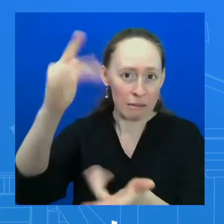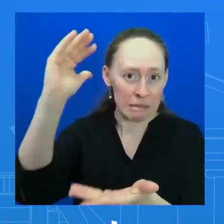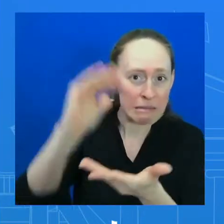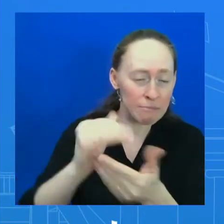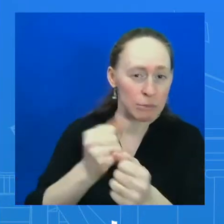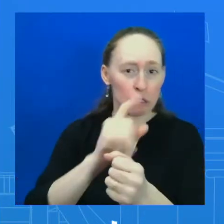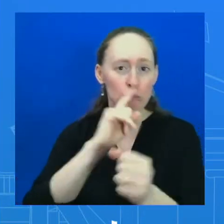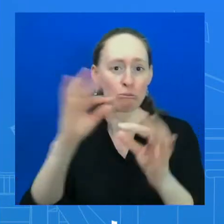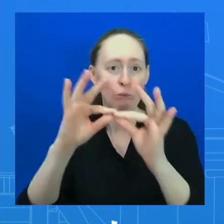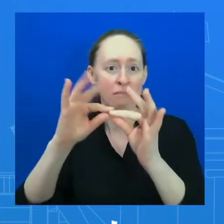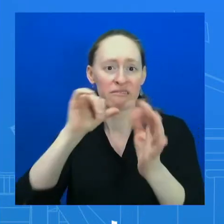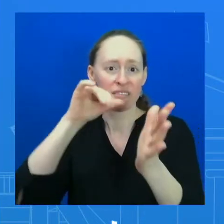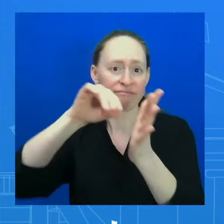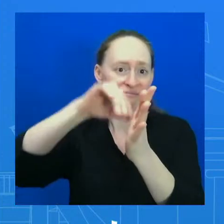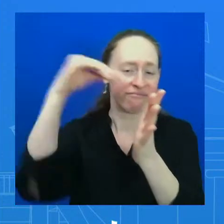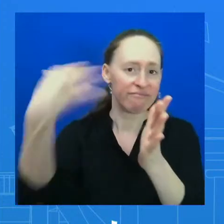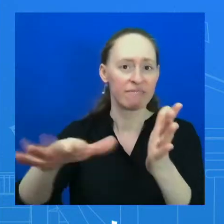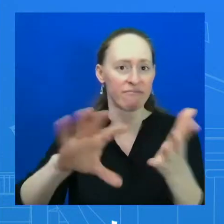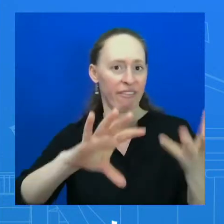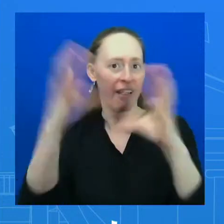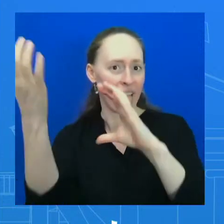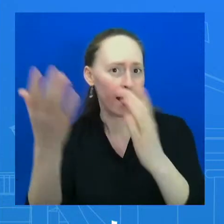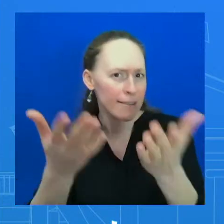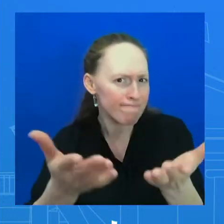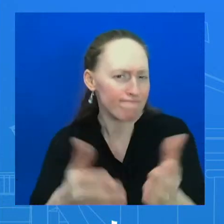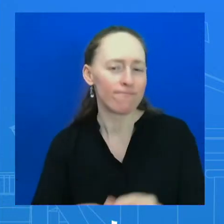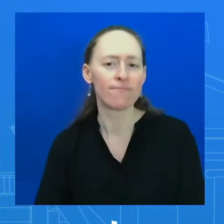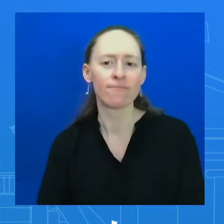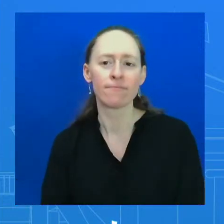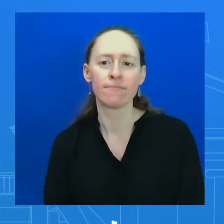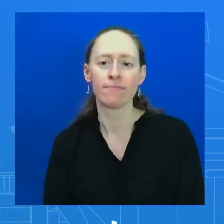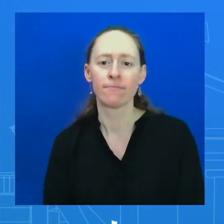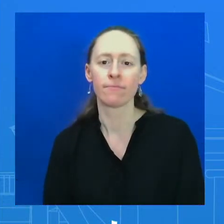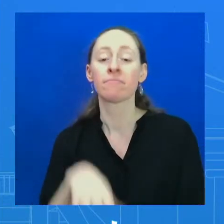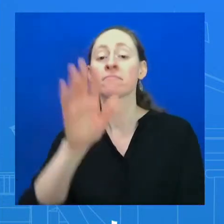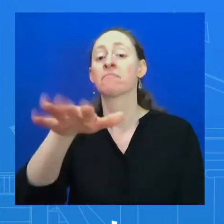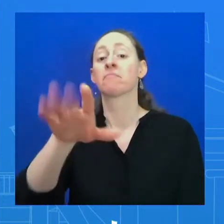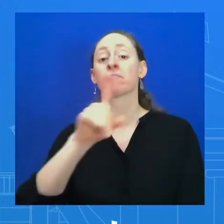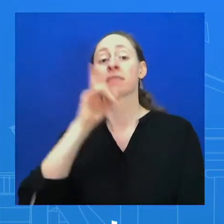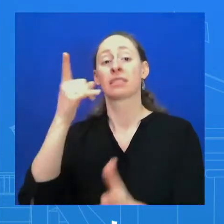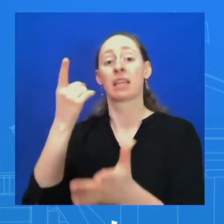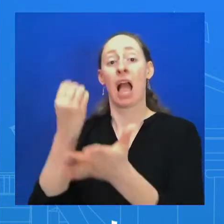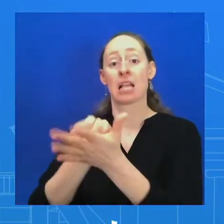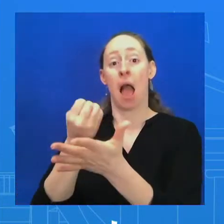is something that we closely monitor. So, we're going to closely track that, closely monitor the -- monitor that.